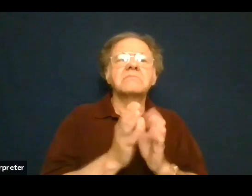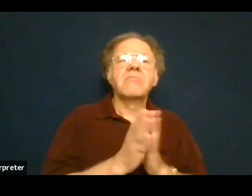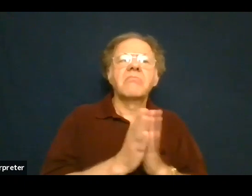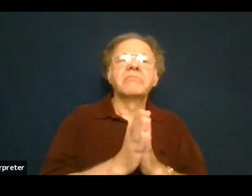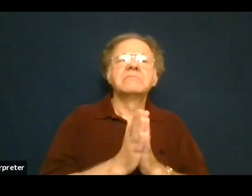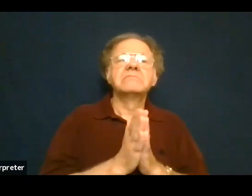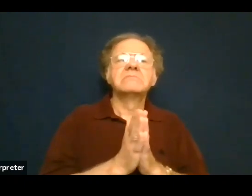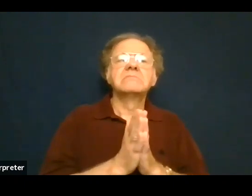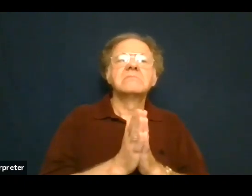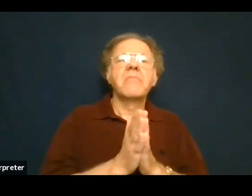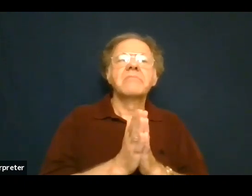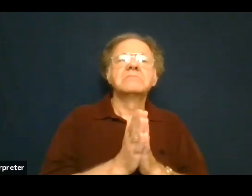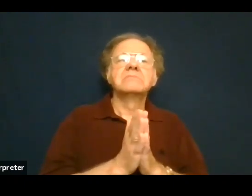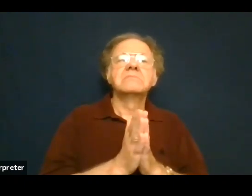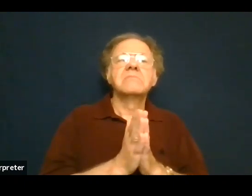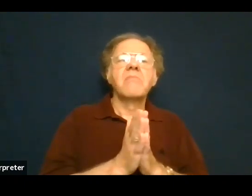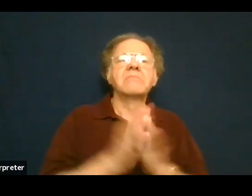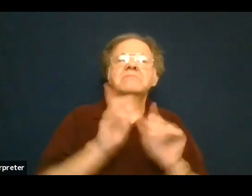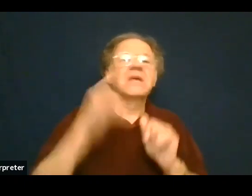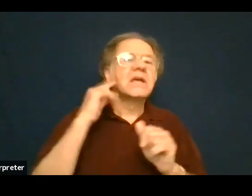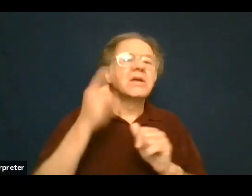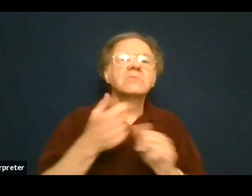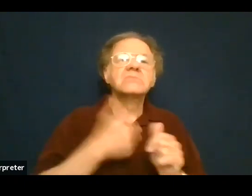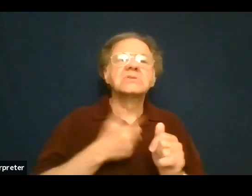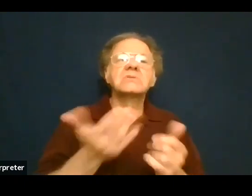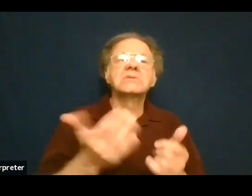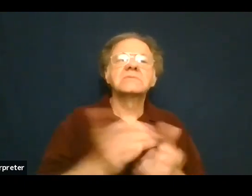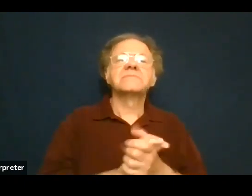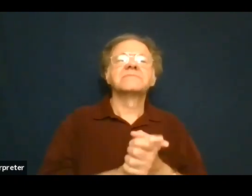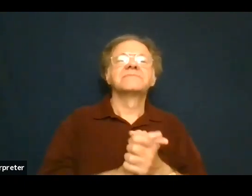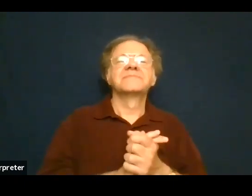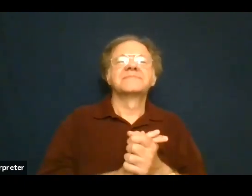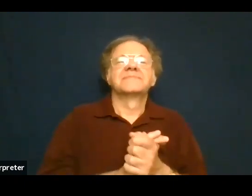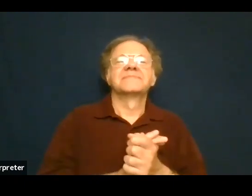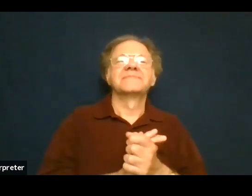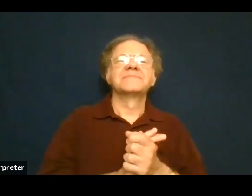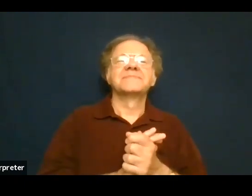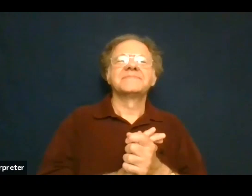Oh, we can't hear you, I'm sorry.